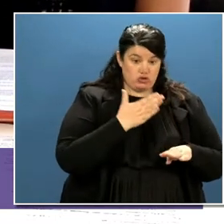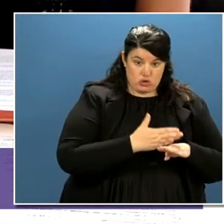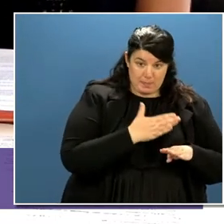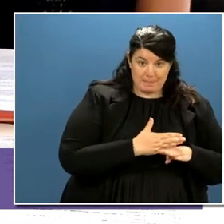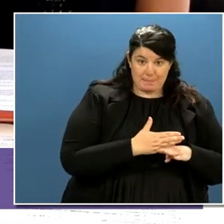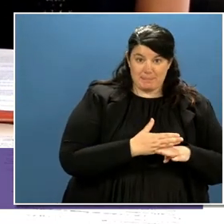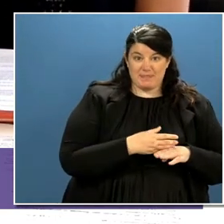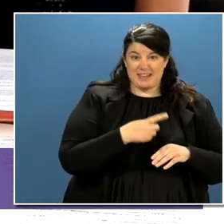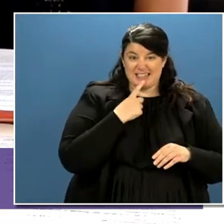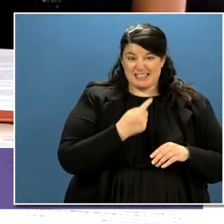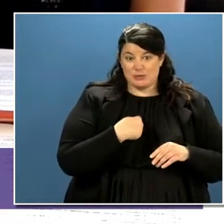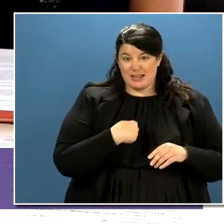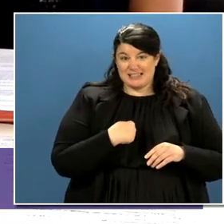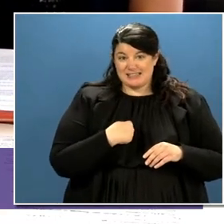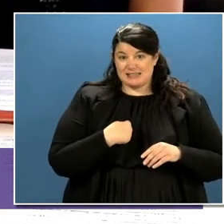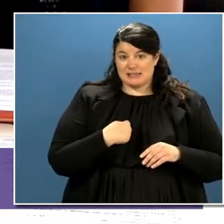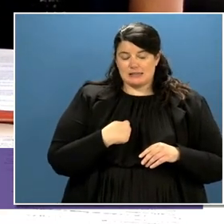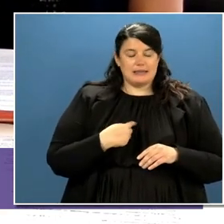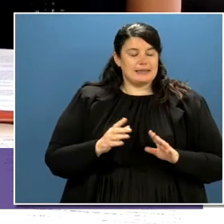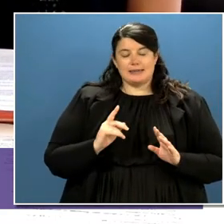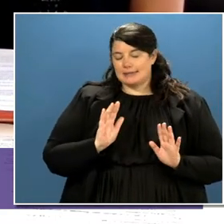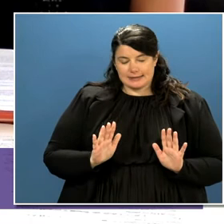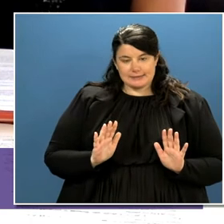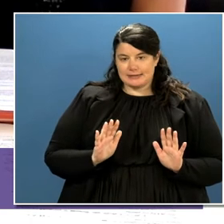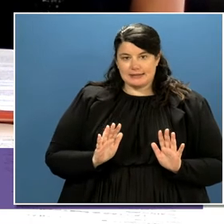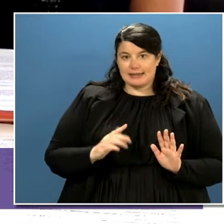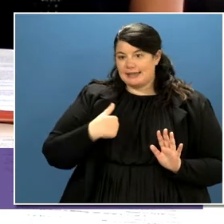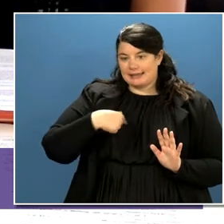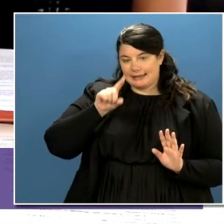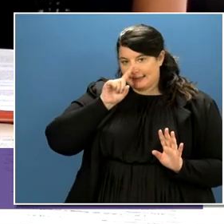they said to us with great authority that they were actually not going to ---